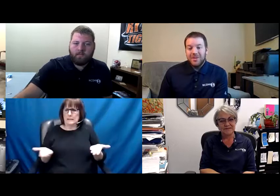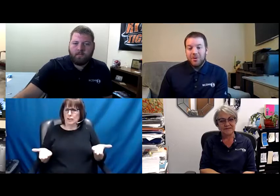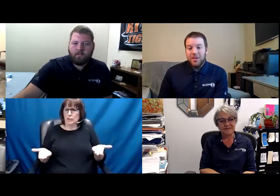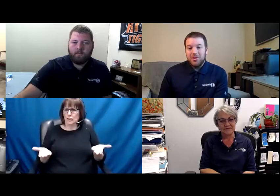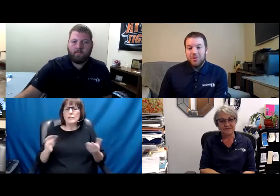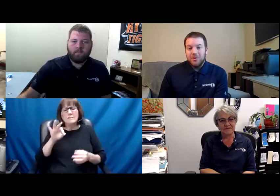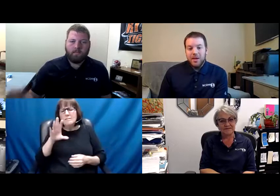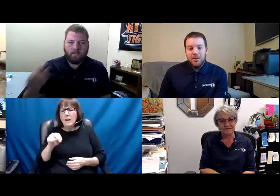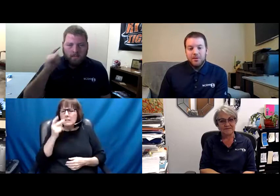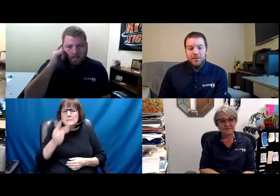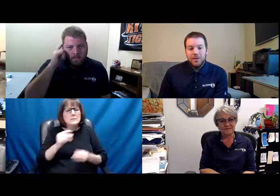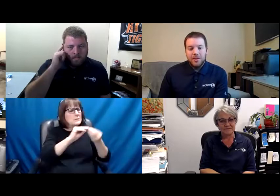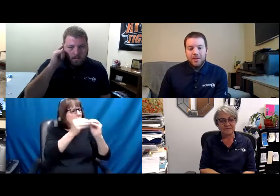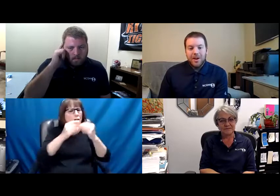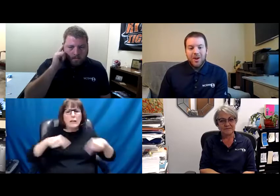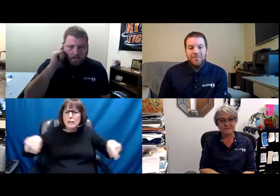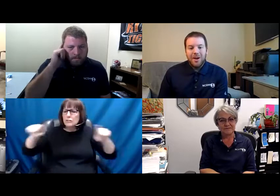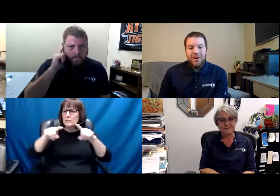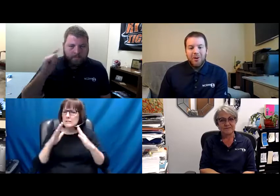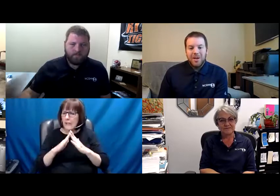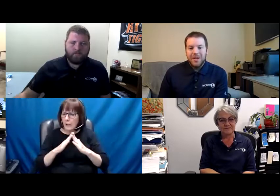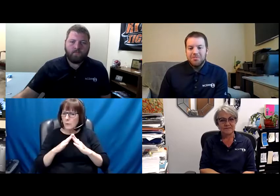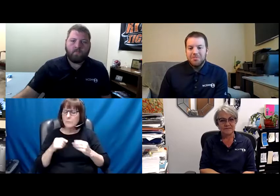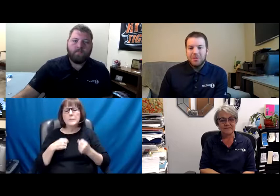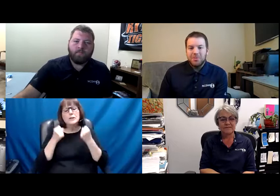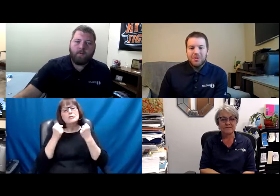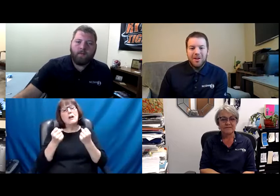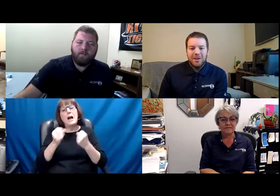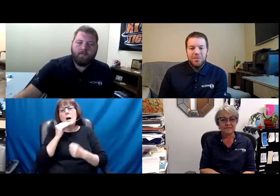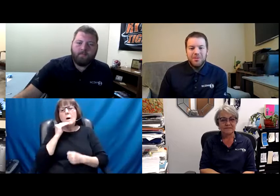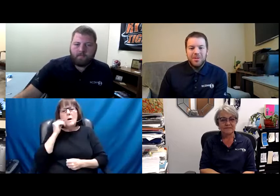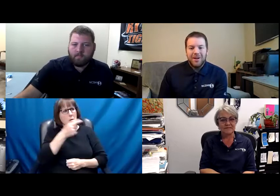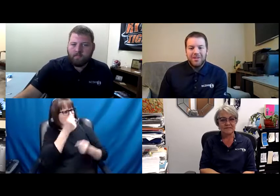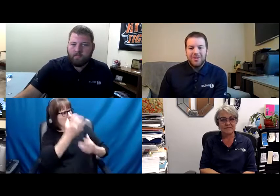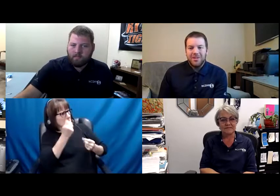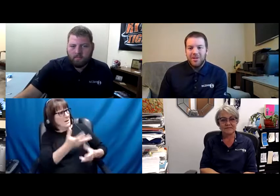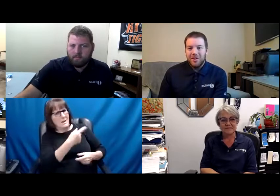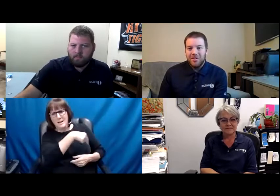decorations around town I drive by a home that has multiple scary movie characters in their yard.